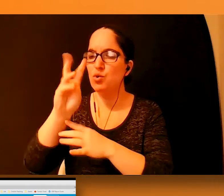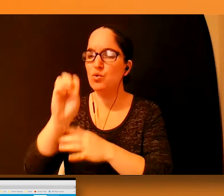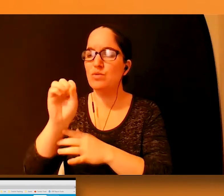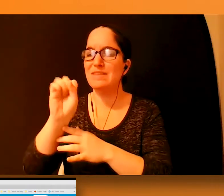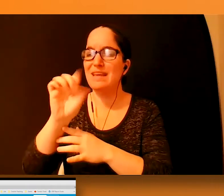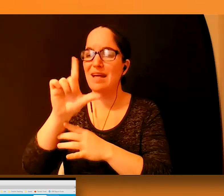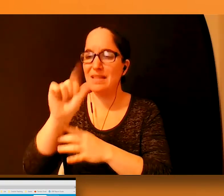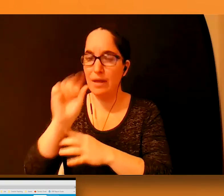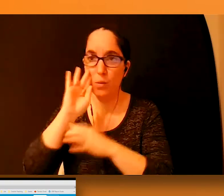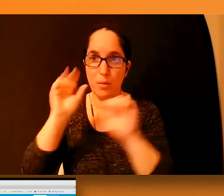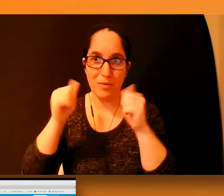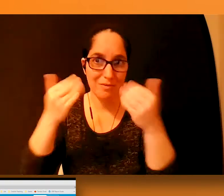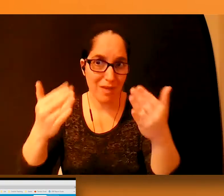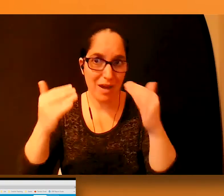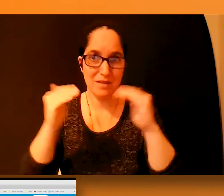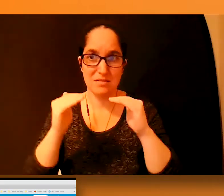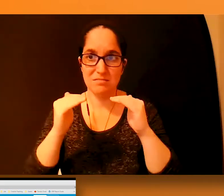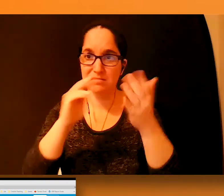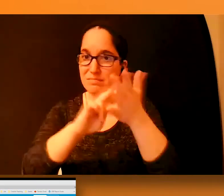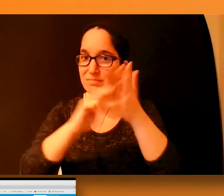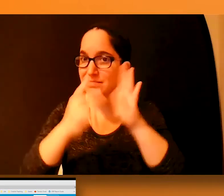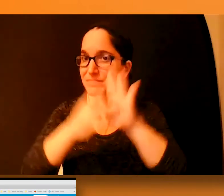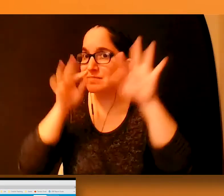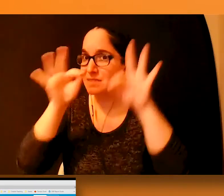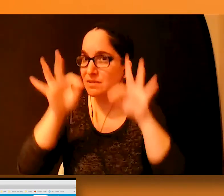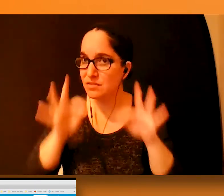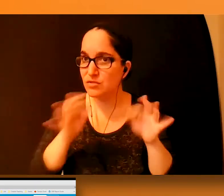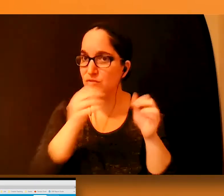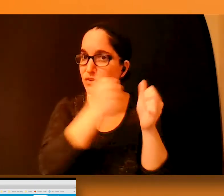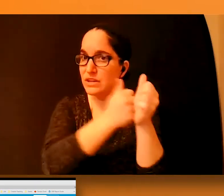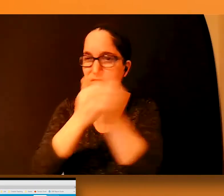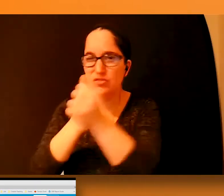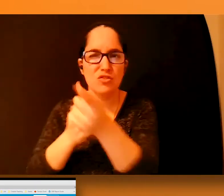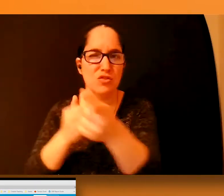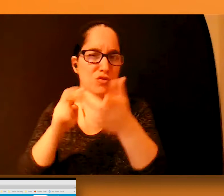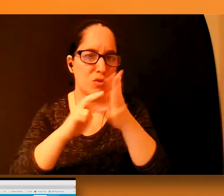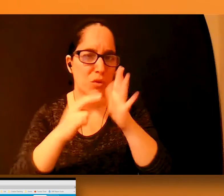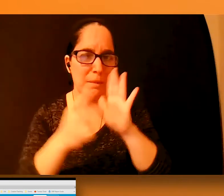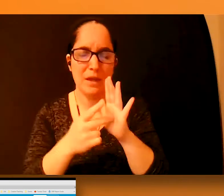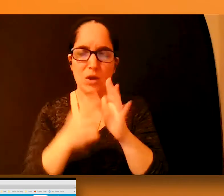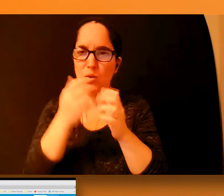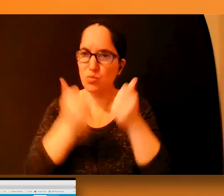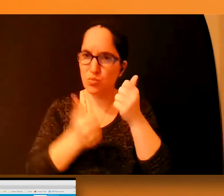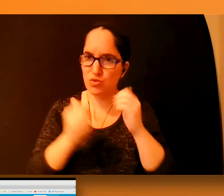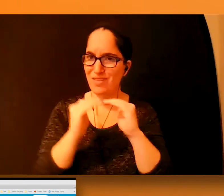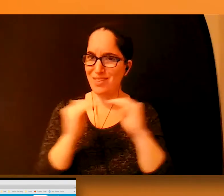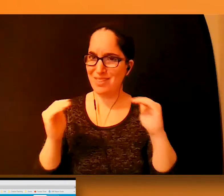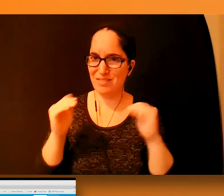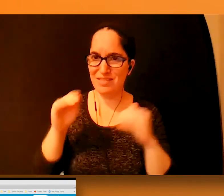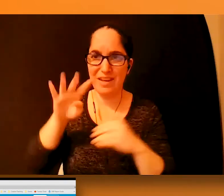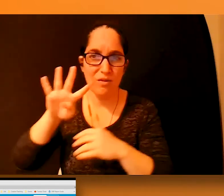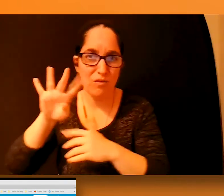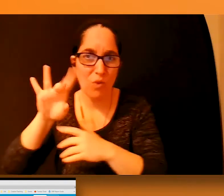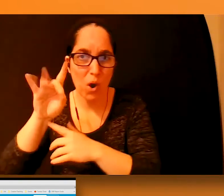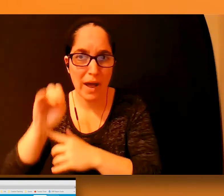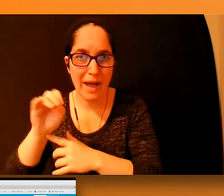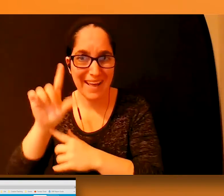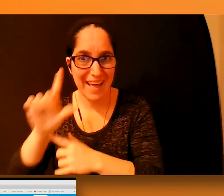definitions for what each level generally means?" Do you mean what each--what the Lexile level means,